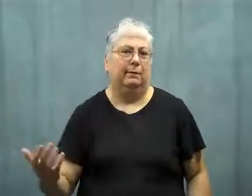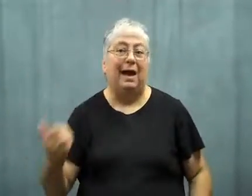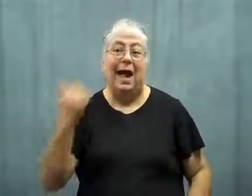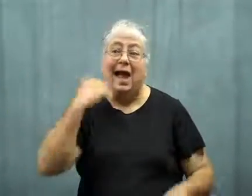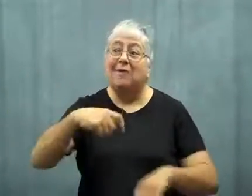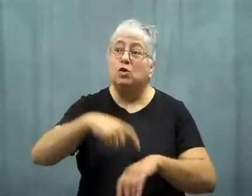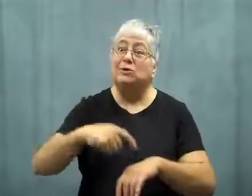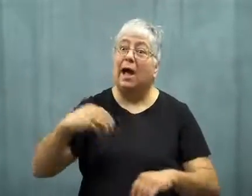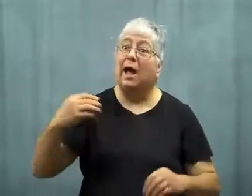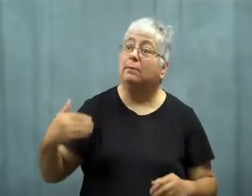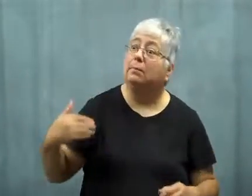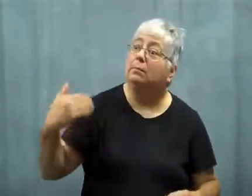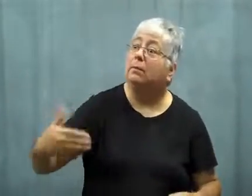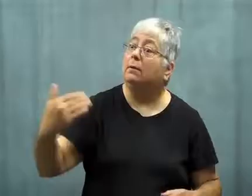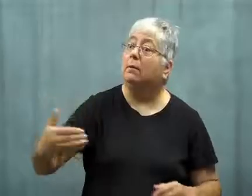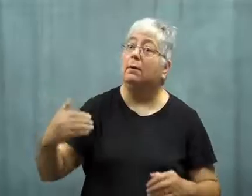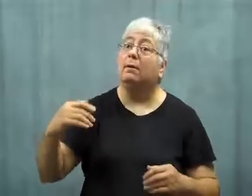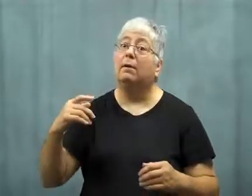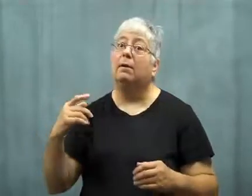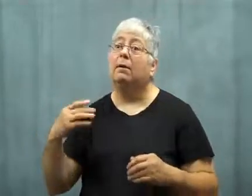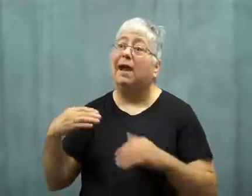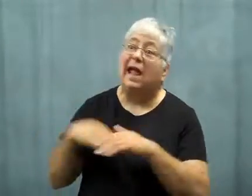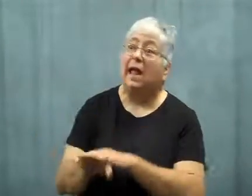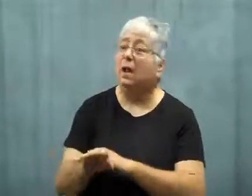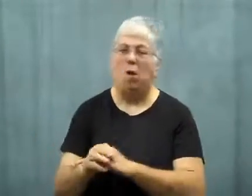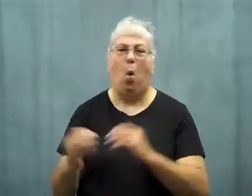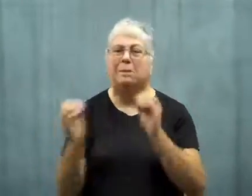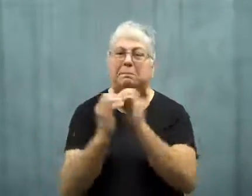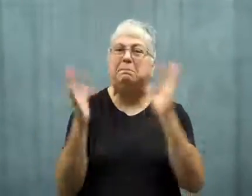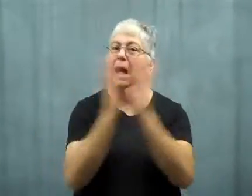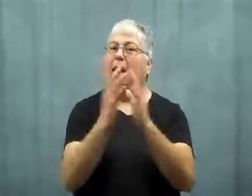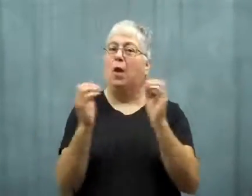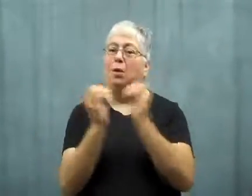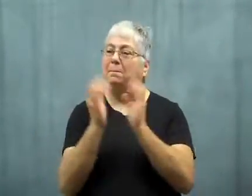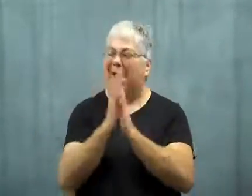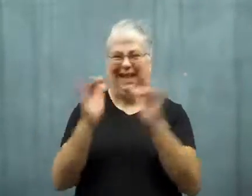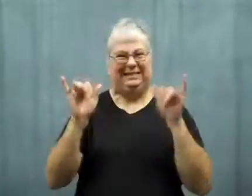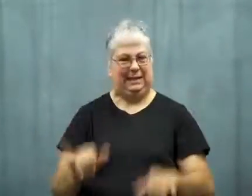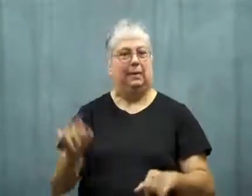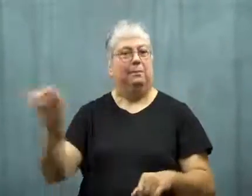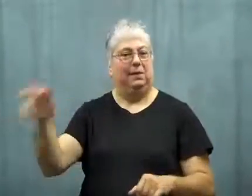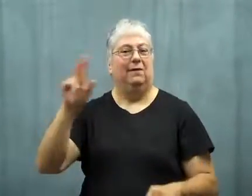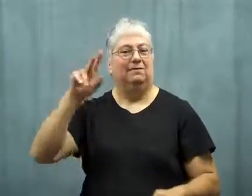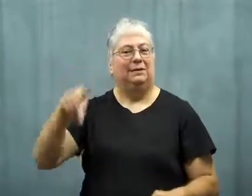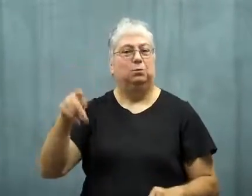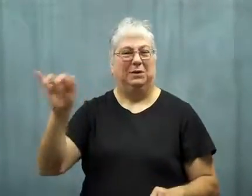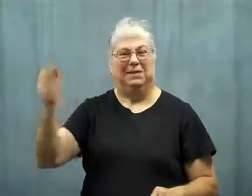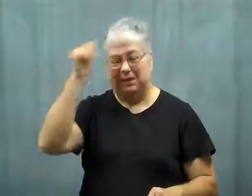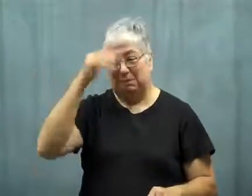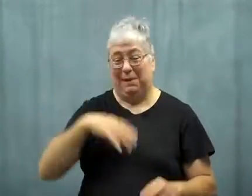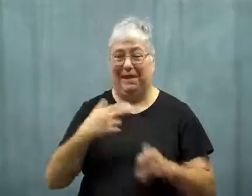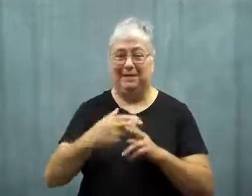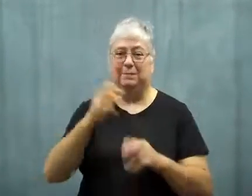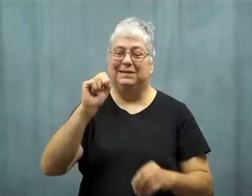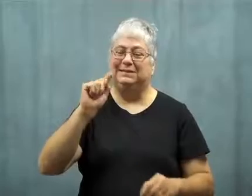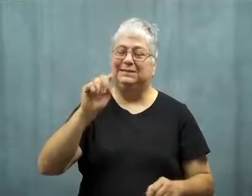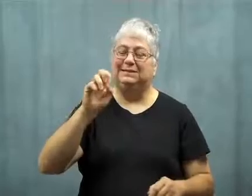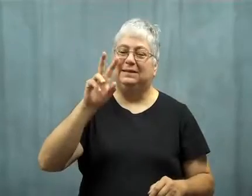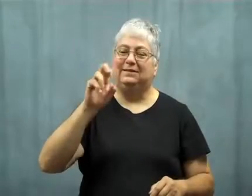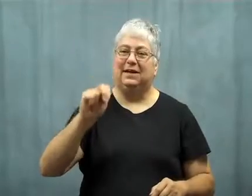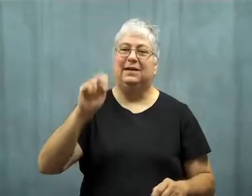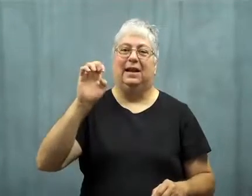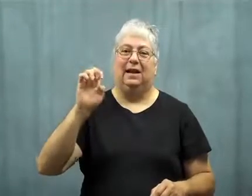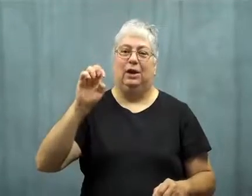Every time he did, he got into a confrontation with the vice president,